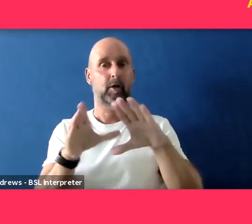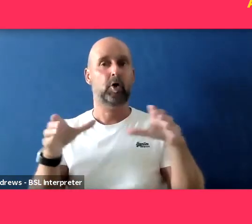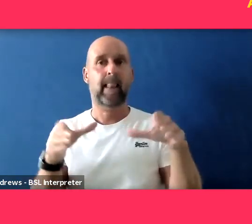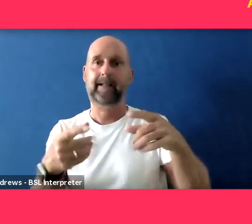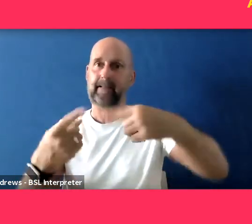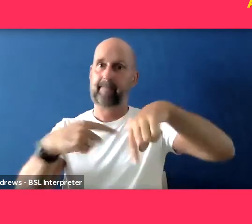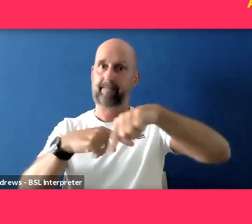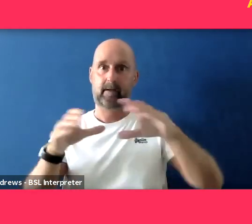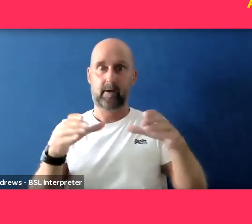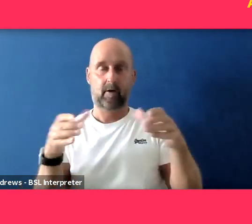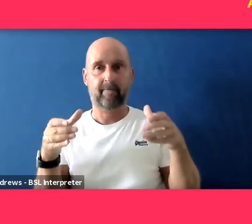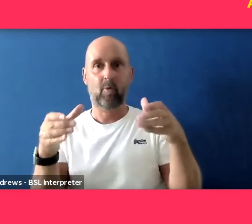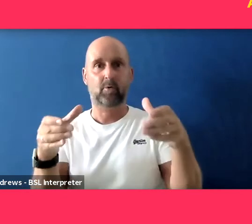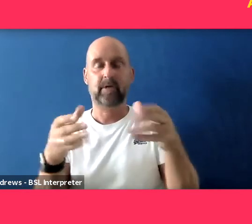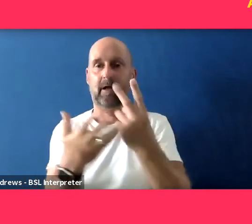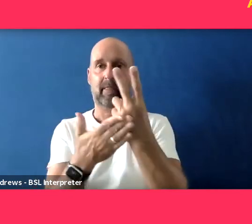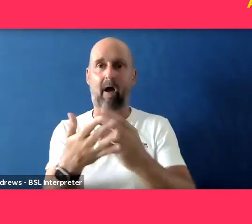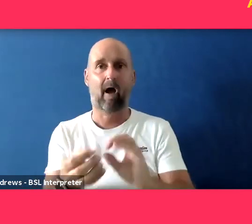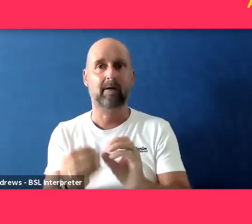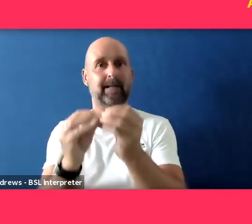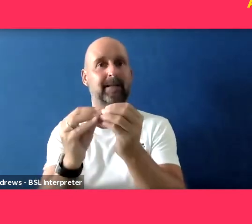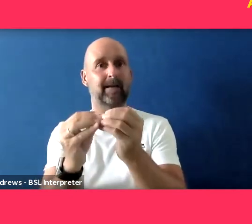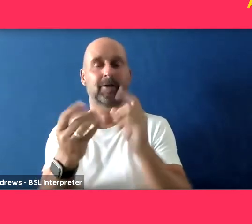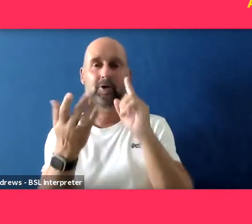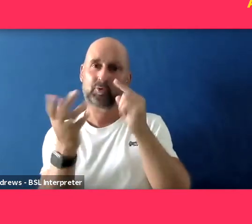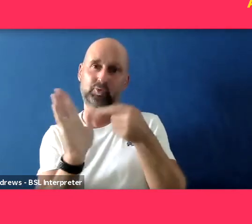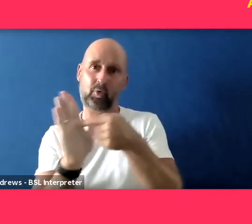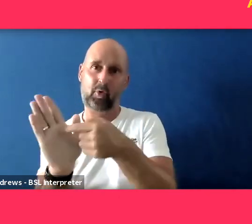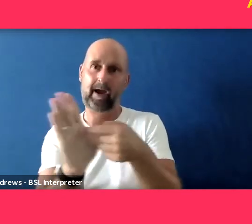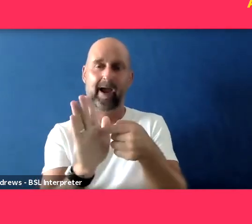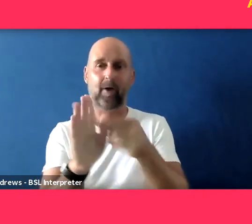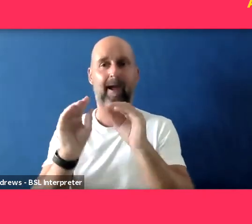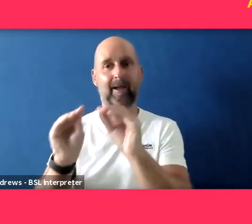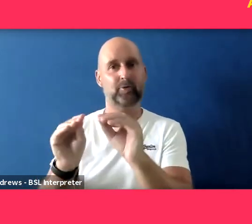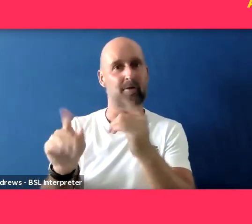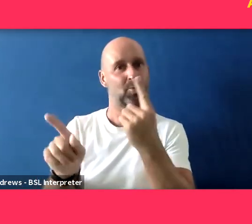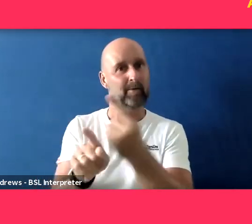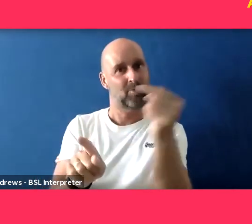use the arts sector to change how our education is seen, how education is talked about, to reform and